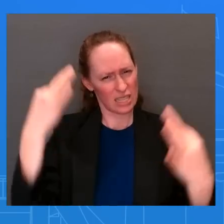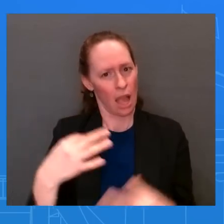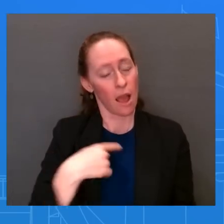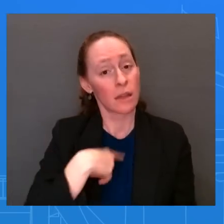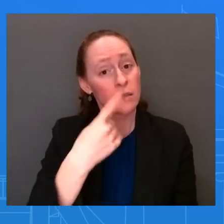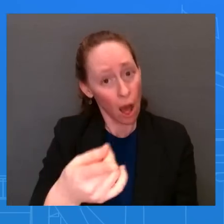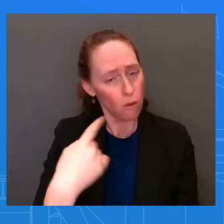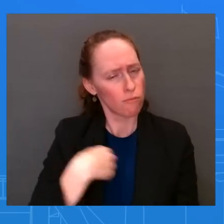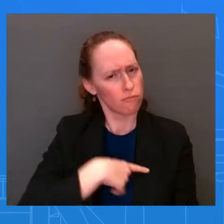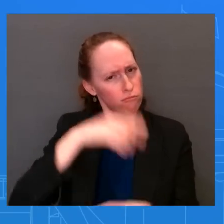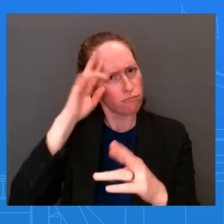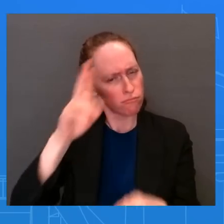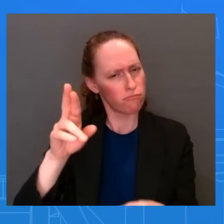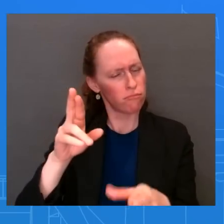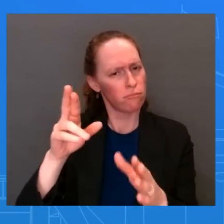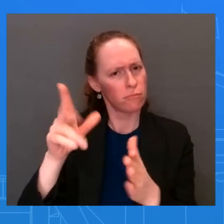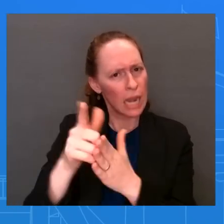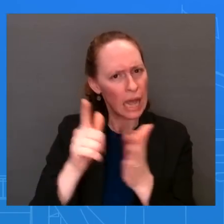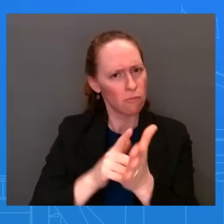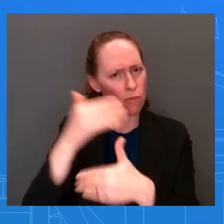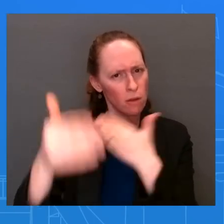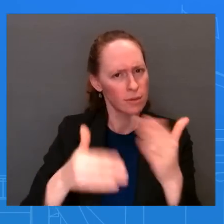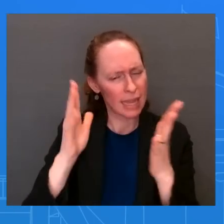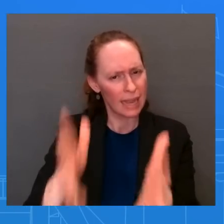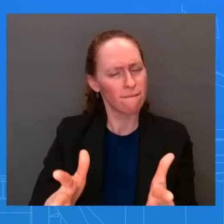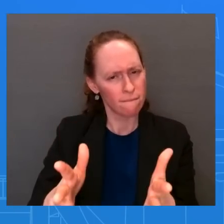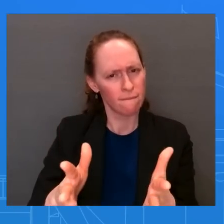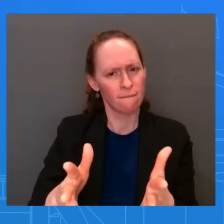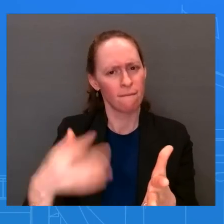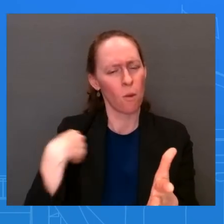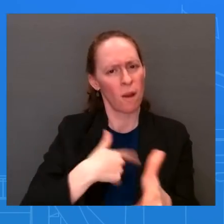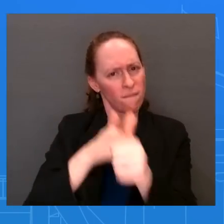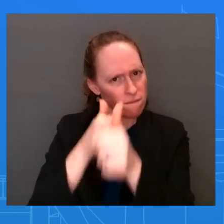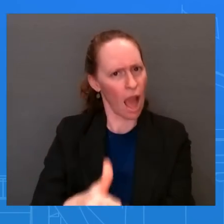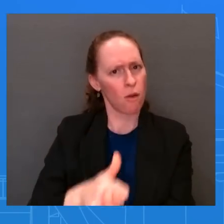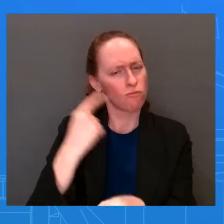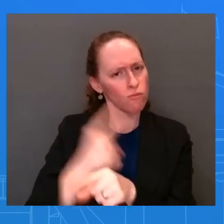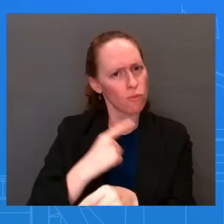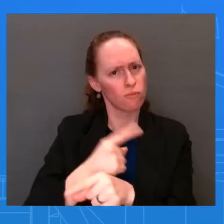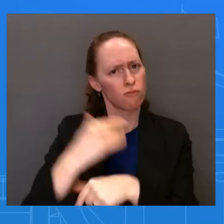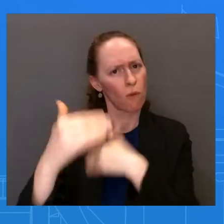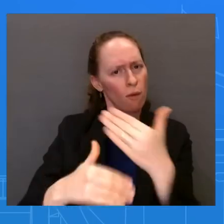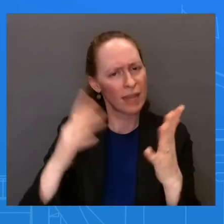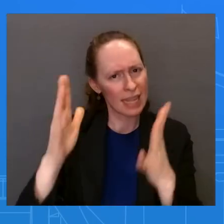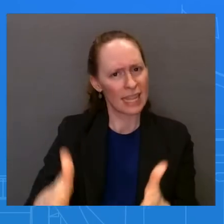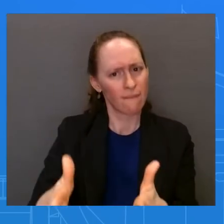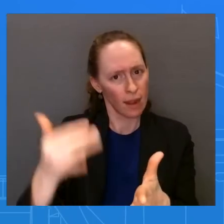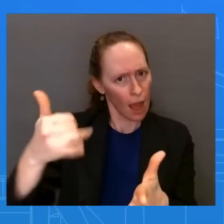There is an investigation currently happening. And when there is -- when there are investigations that are happening,